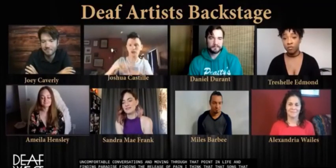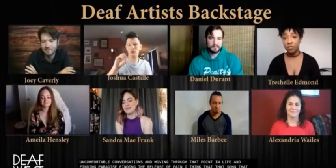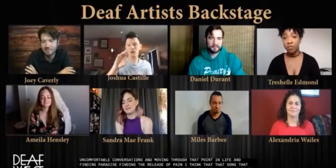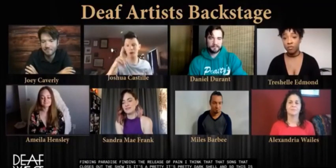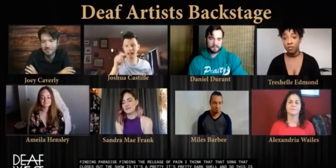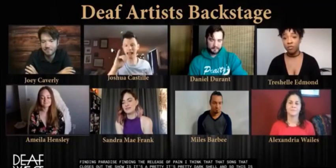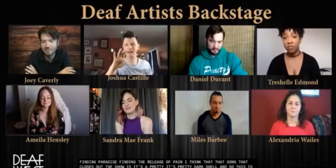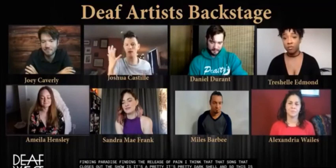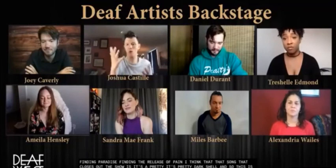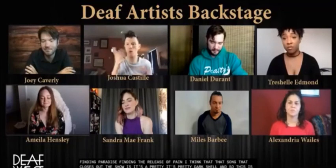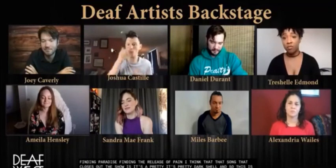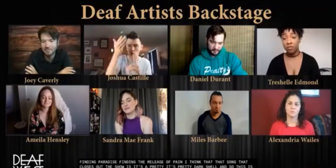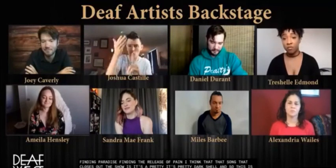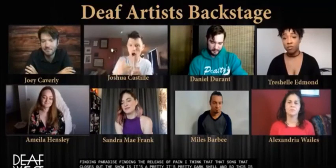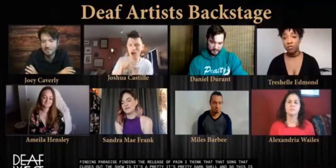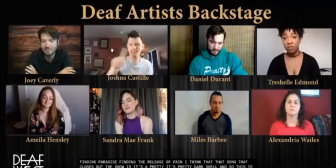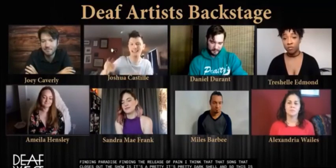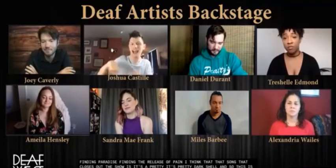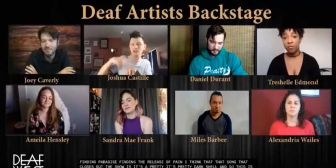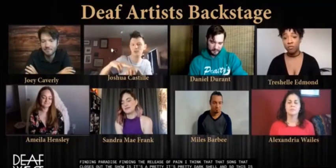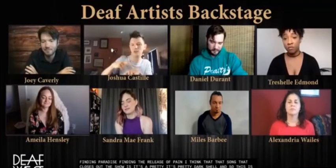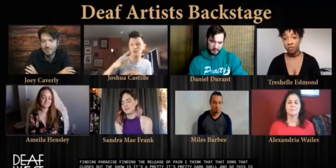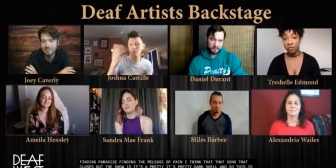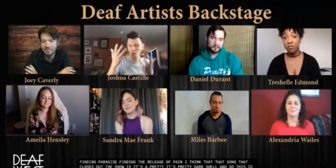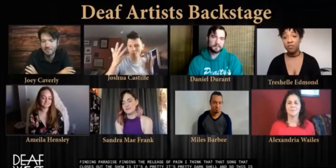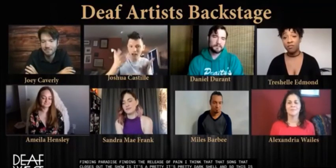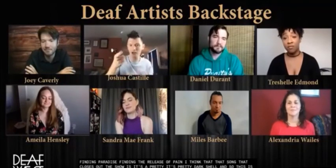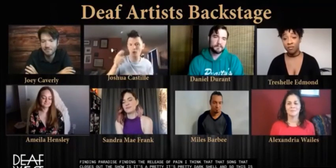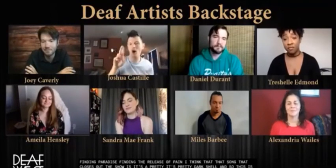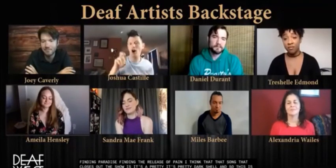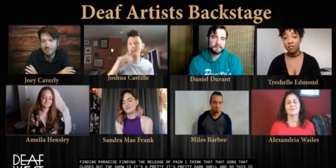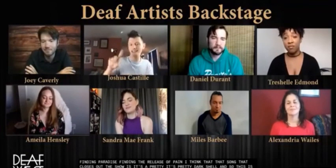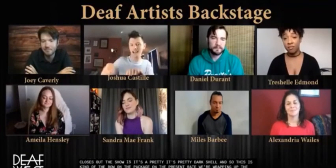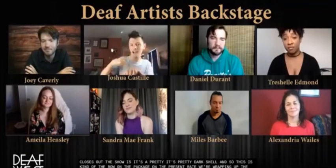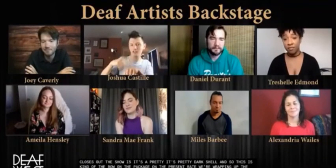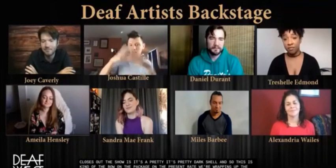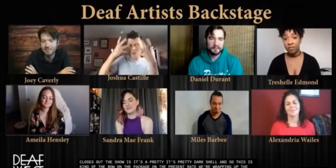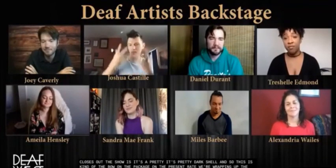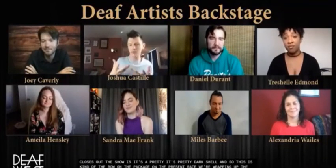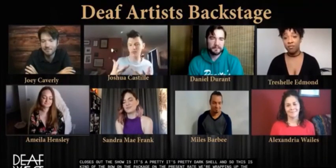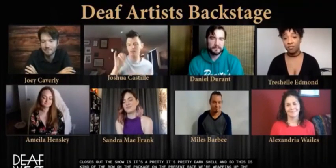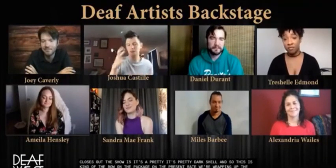You see the darkness coming up the sides of the show, and then there's this light and flower in the middle.